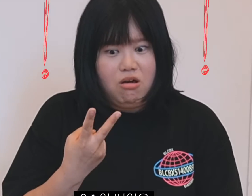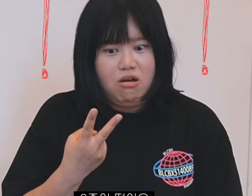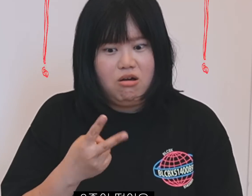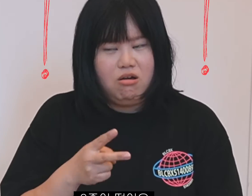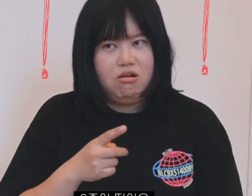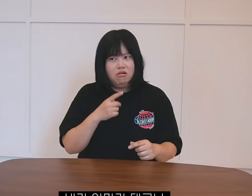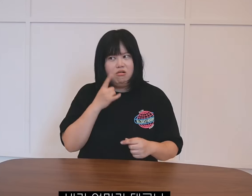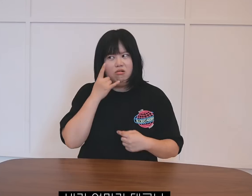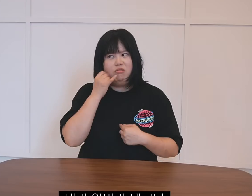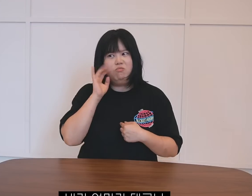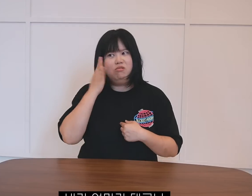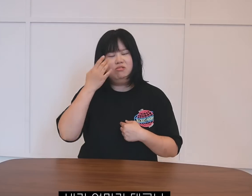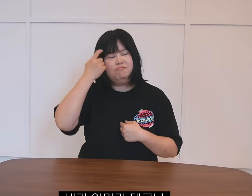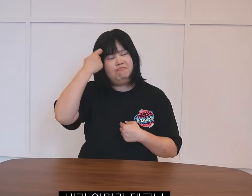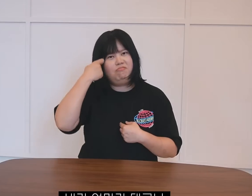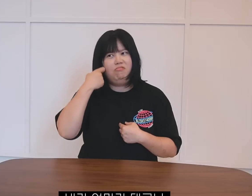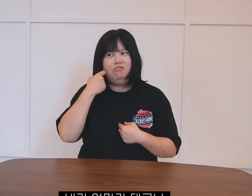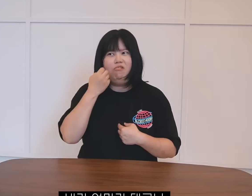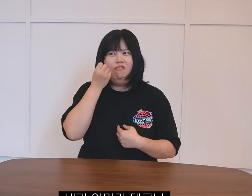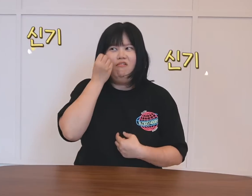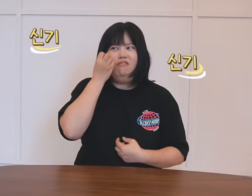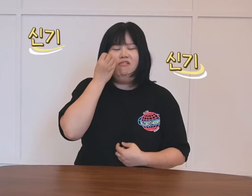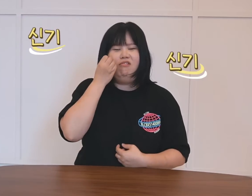and two lines appeared. i have become a mother.